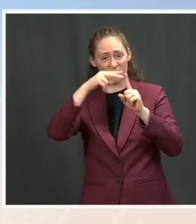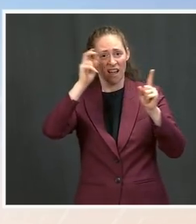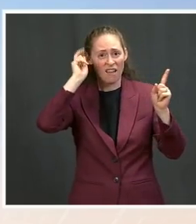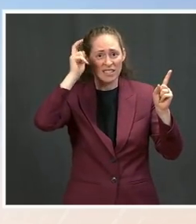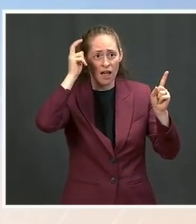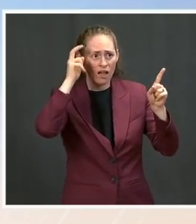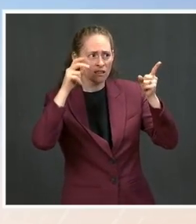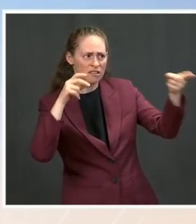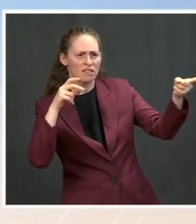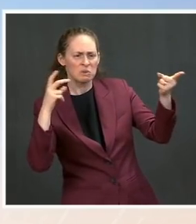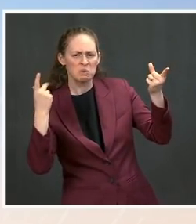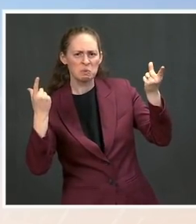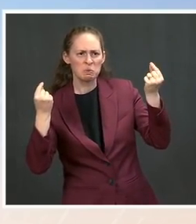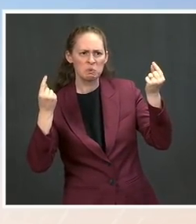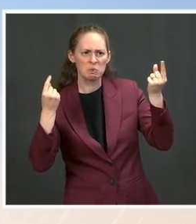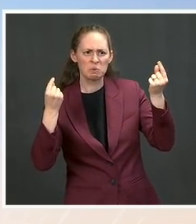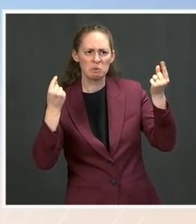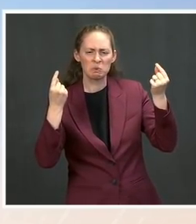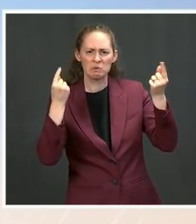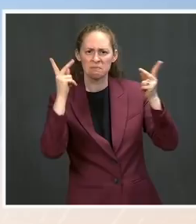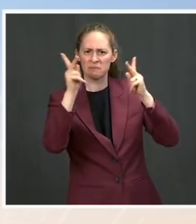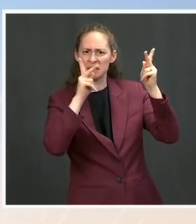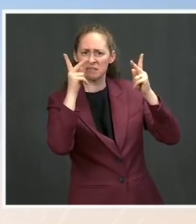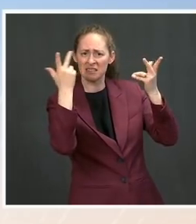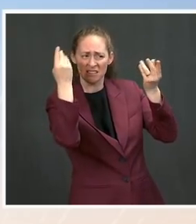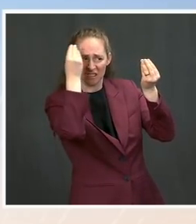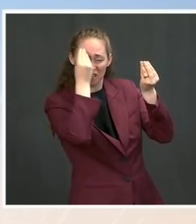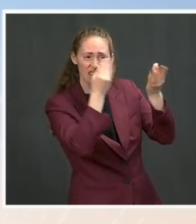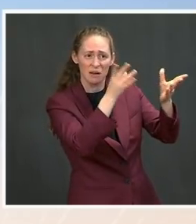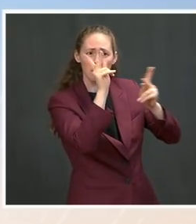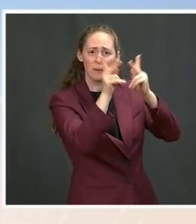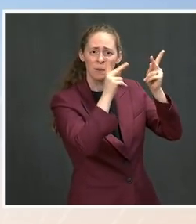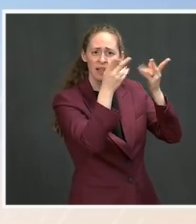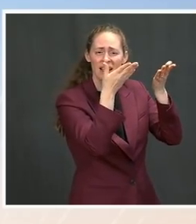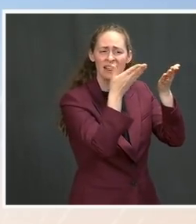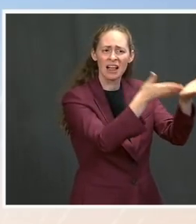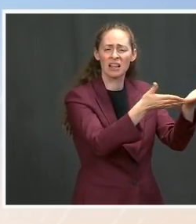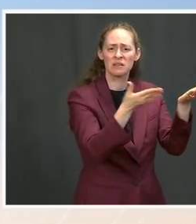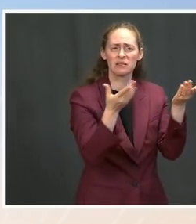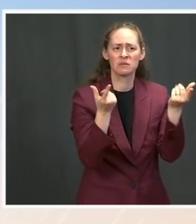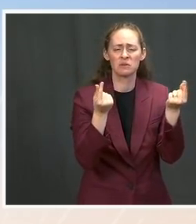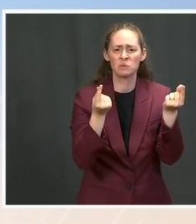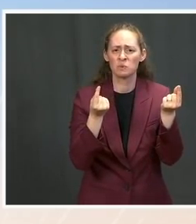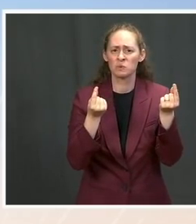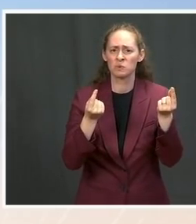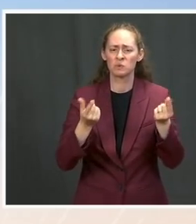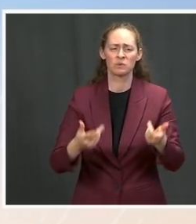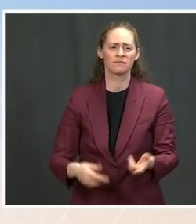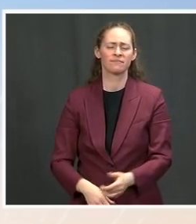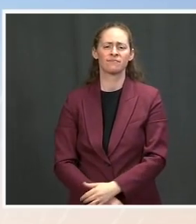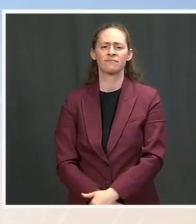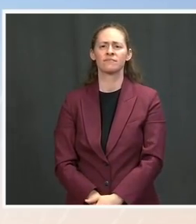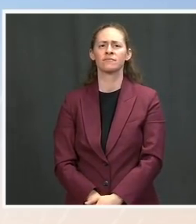Is it going to be, essentially, "Look, we're sorry; this is now your affair, we're out of here"? I mean, is there going to be anything more than that